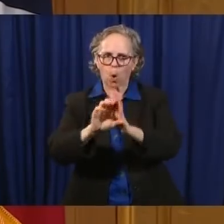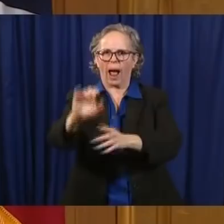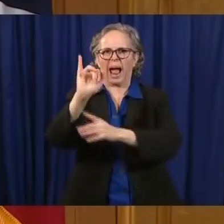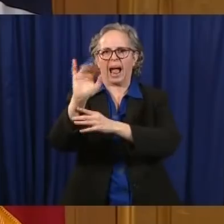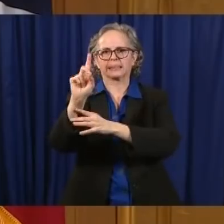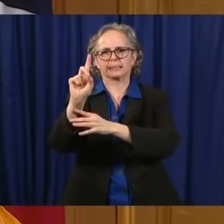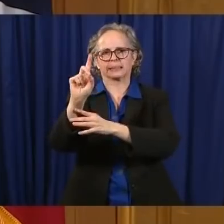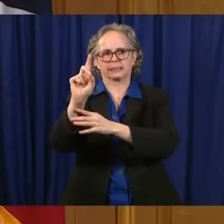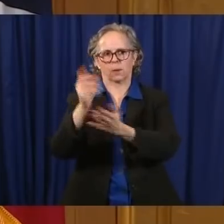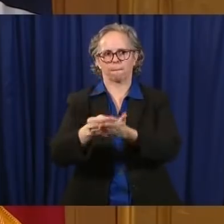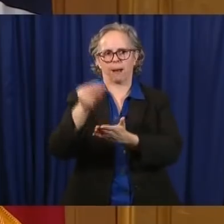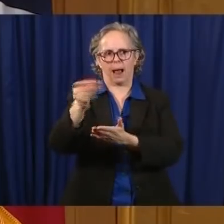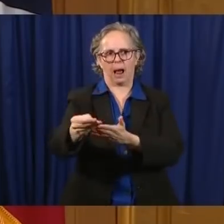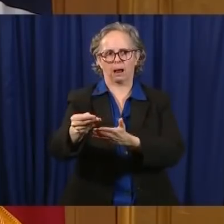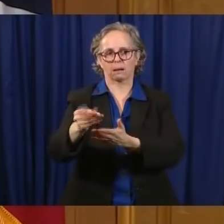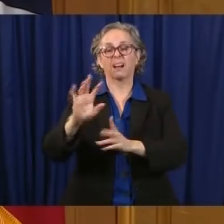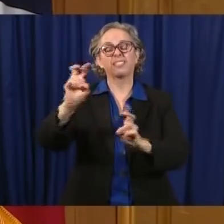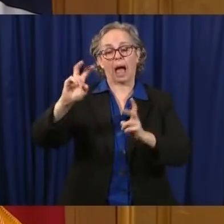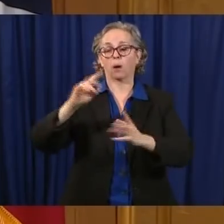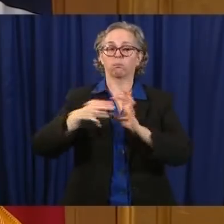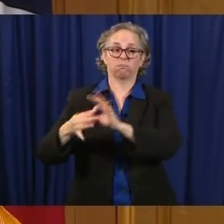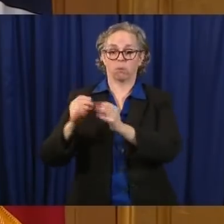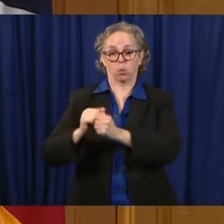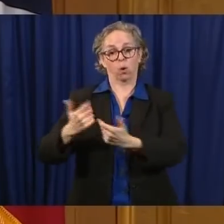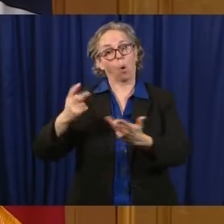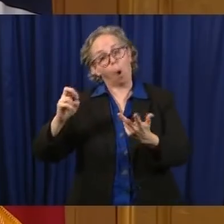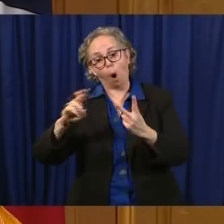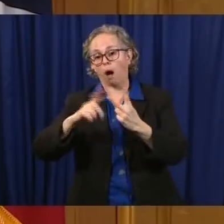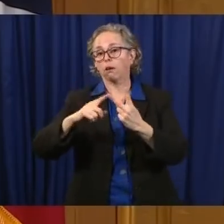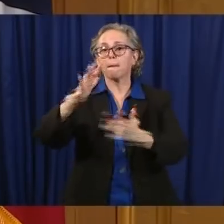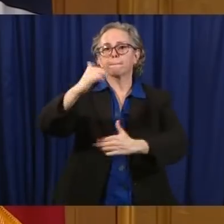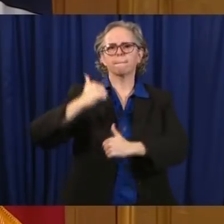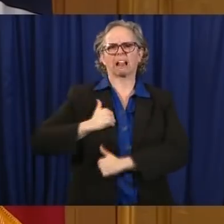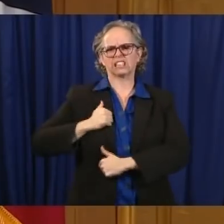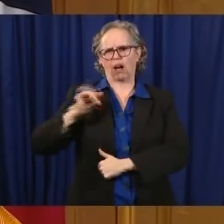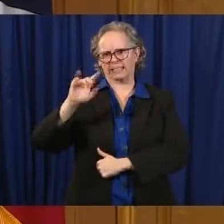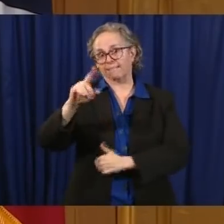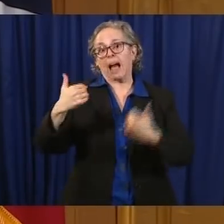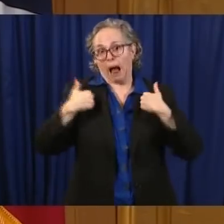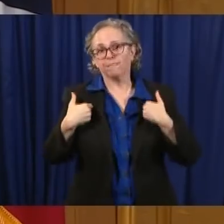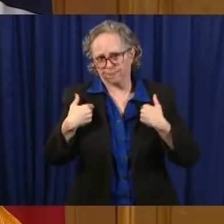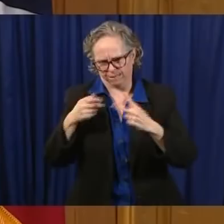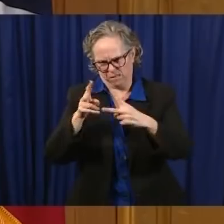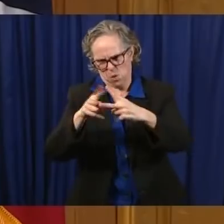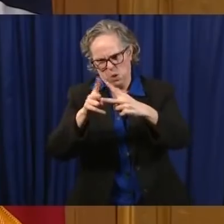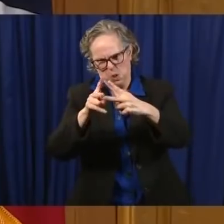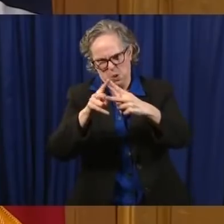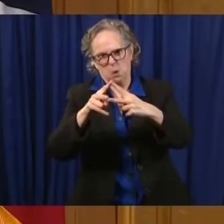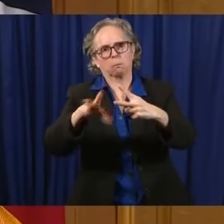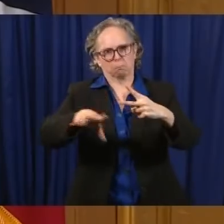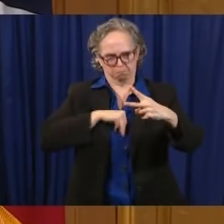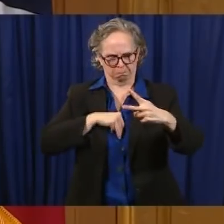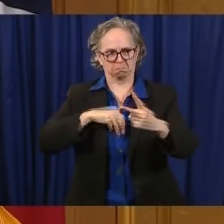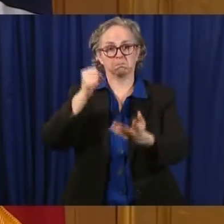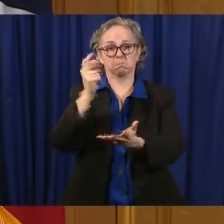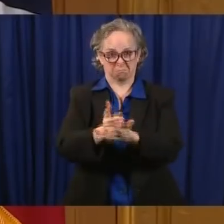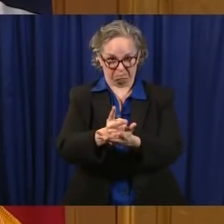WILL NEED TO PRESENT A VALID OHIO PHOTO IDENTIFICATION, OR A